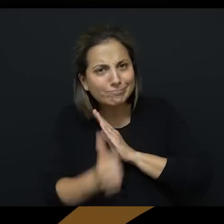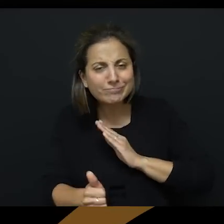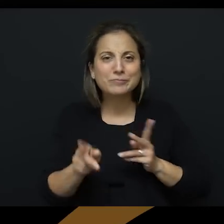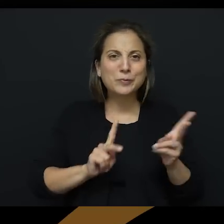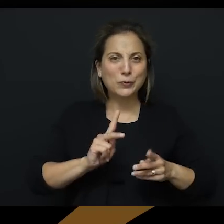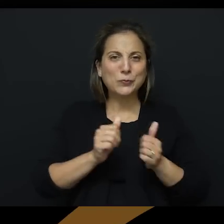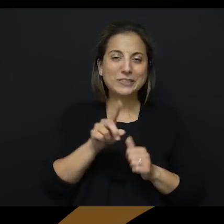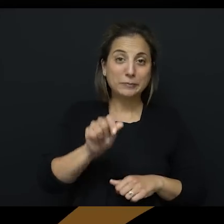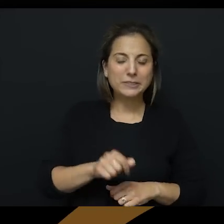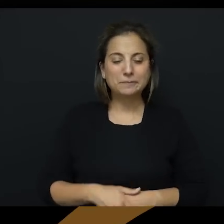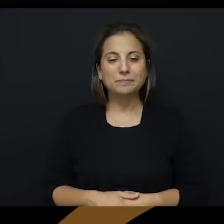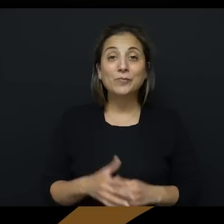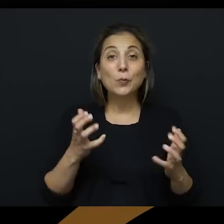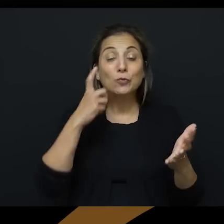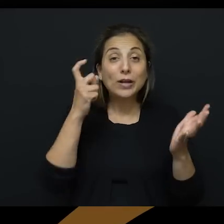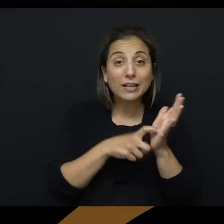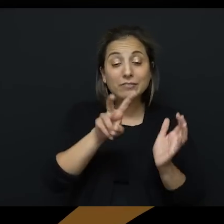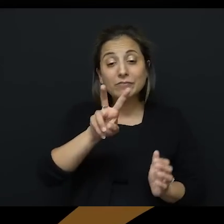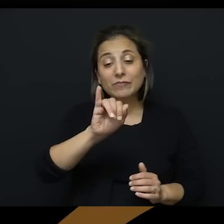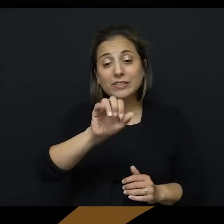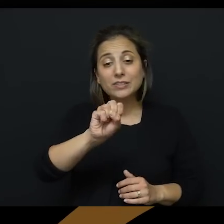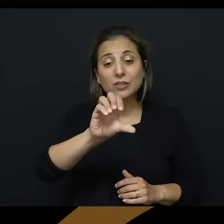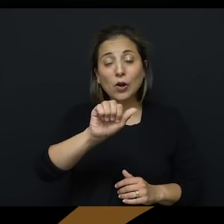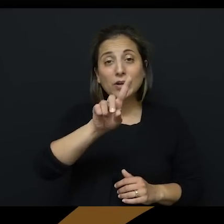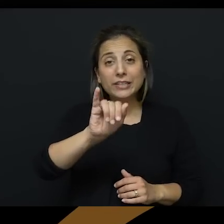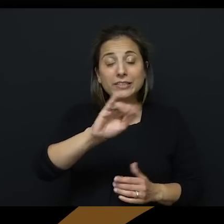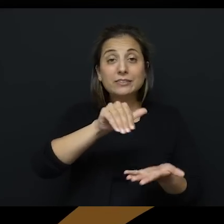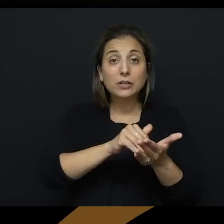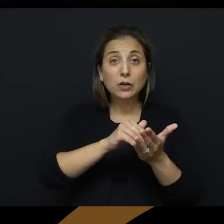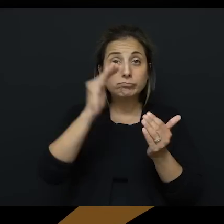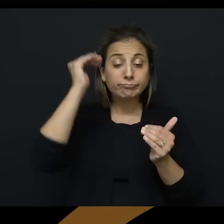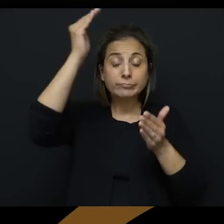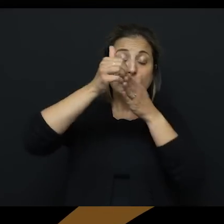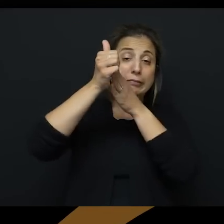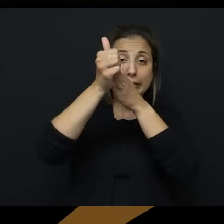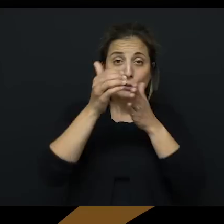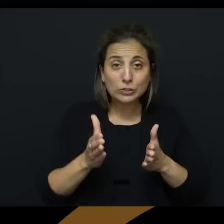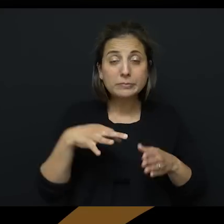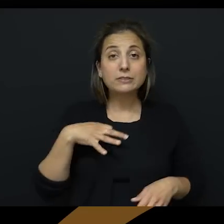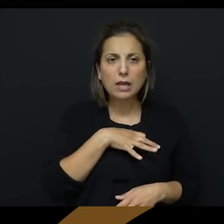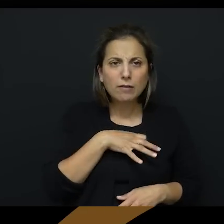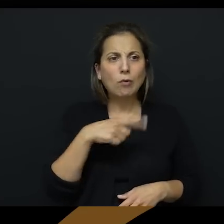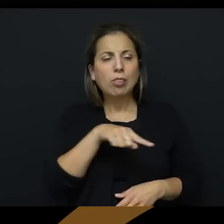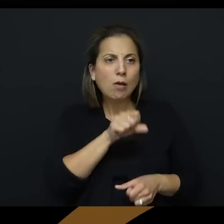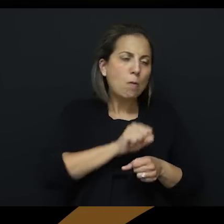The Viscardi Center executive leadership and staff for all of their hard work and commitment each and every day to this social enterprise.